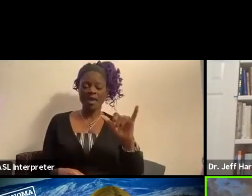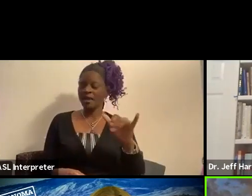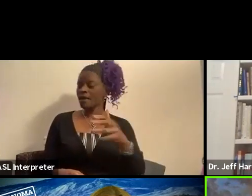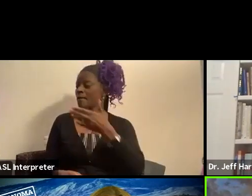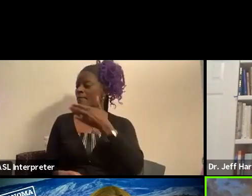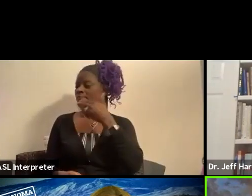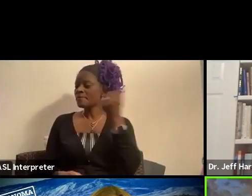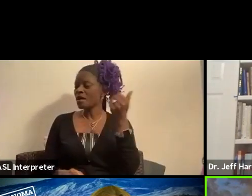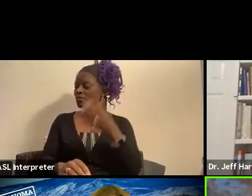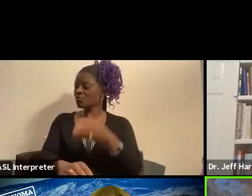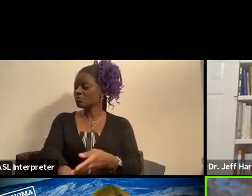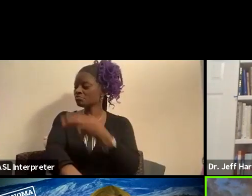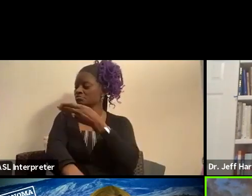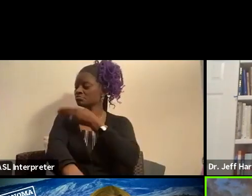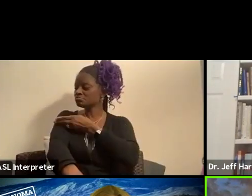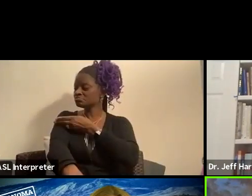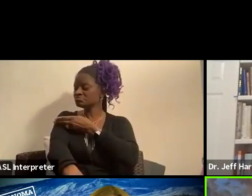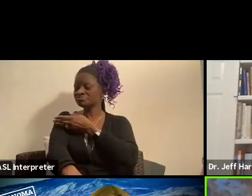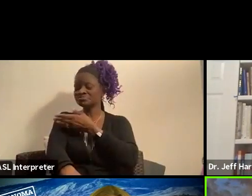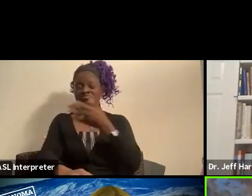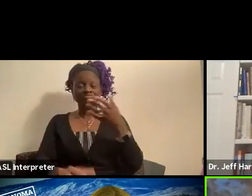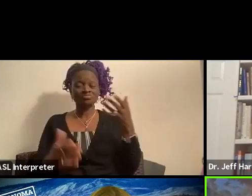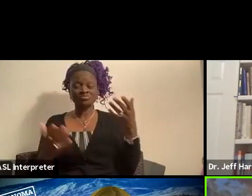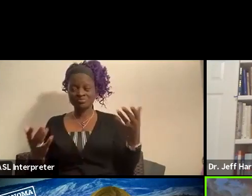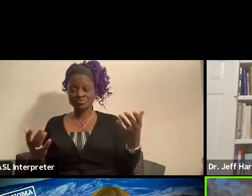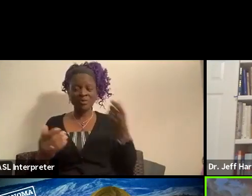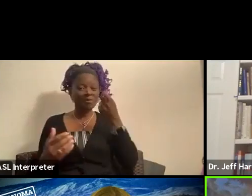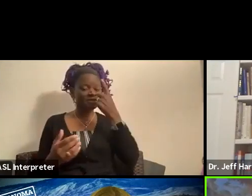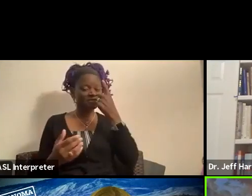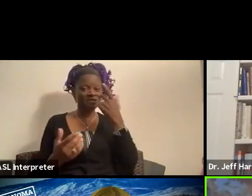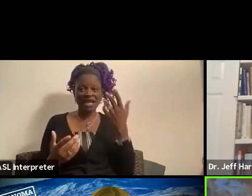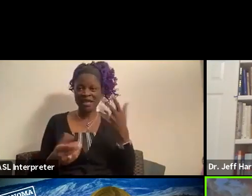that we don't have a lot of control over, like vaccine supply.